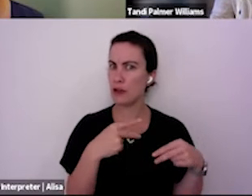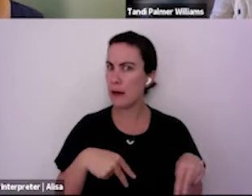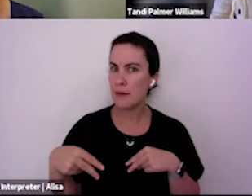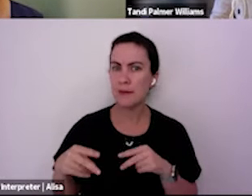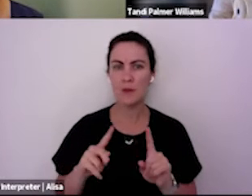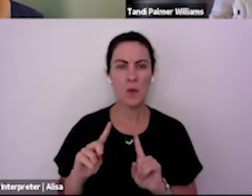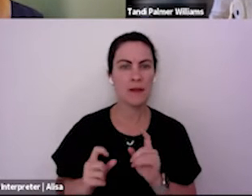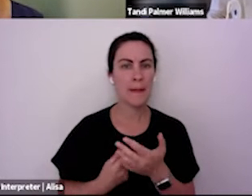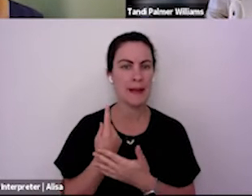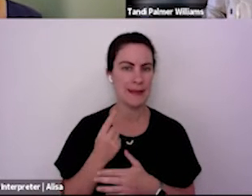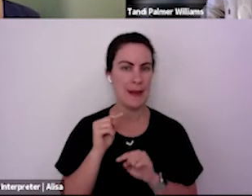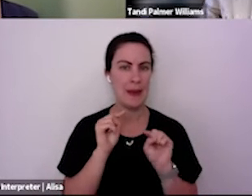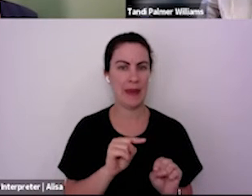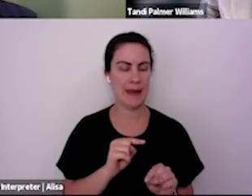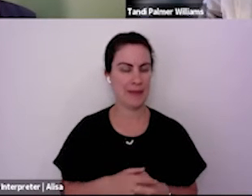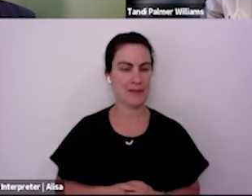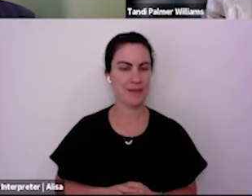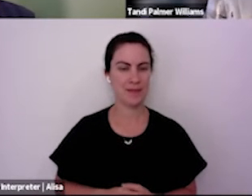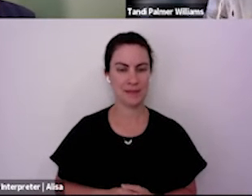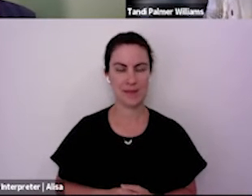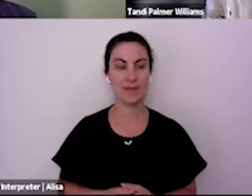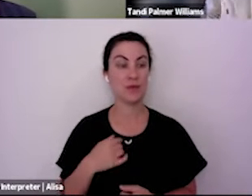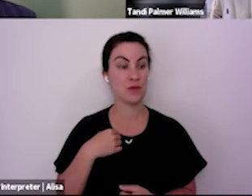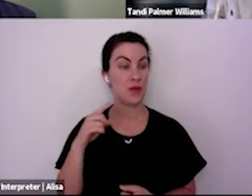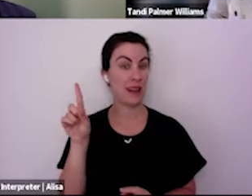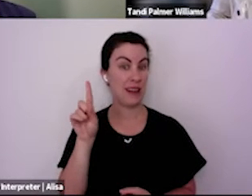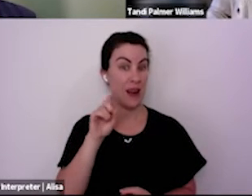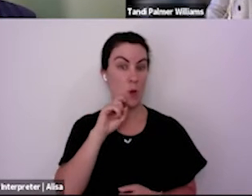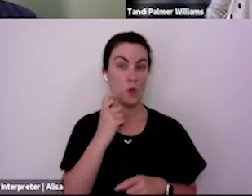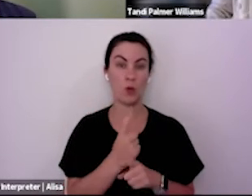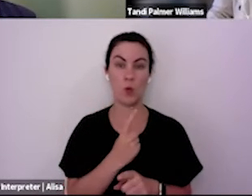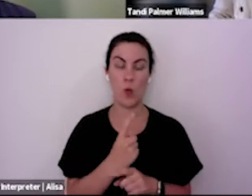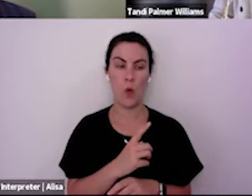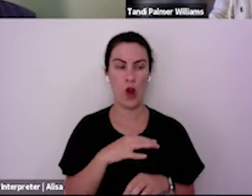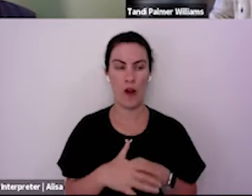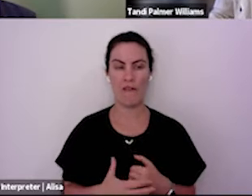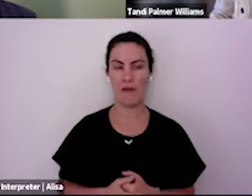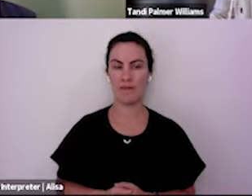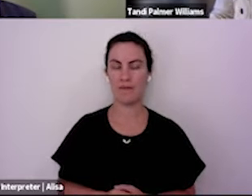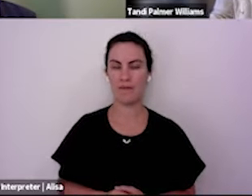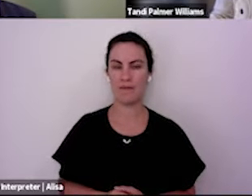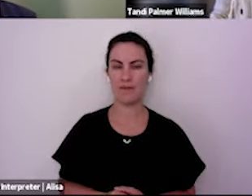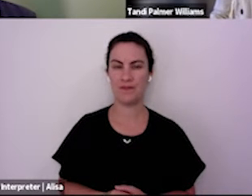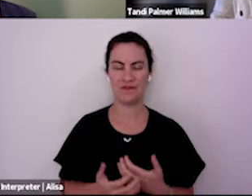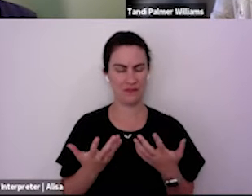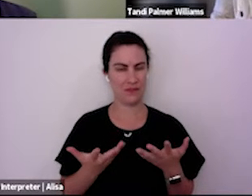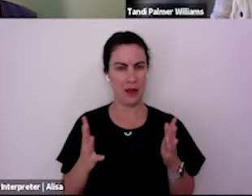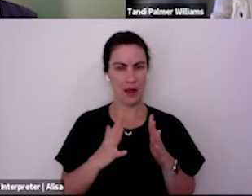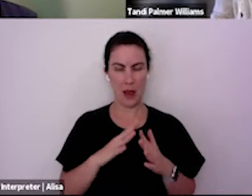So, what I wanted to now talk about is just around basically how people think about digital